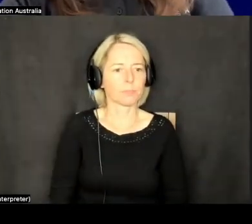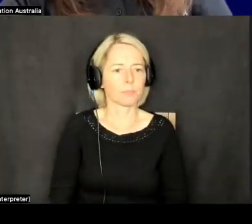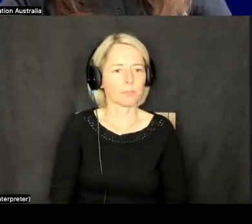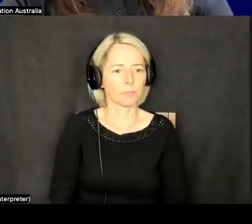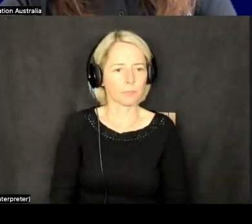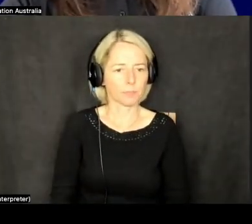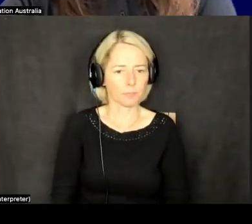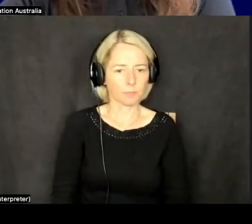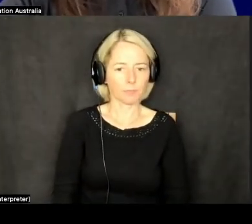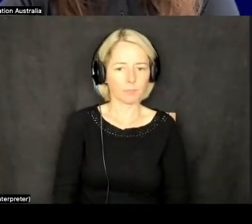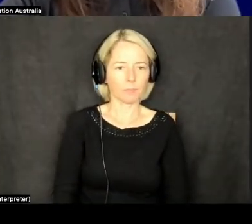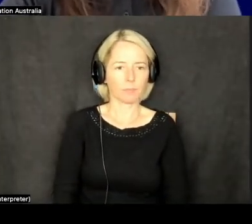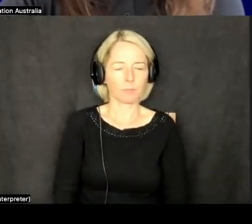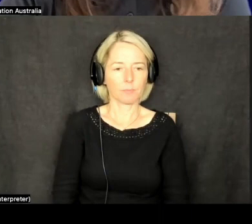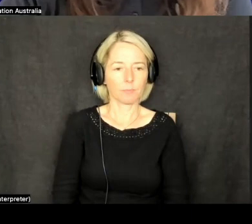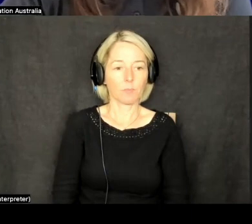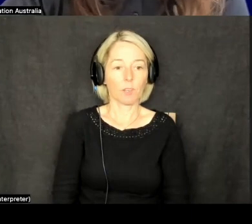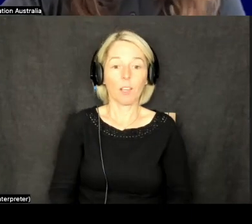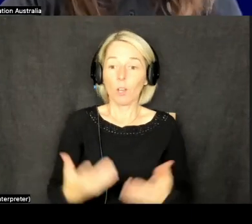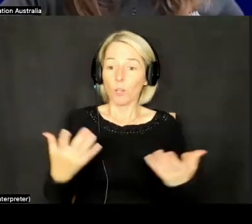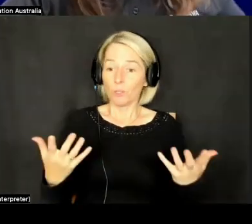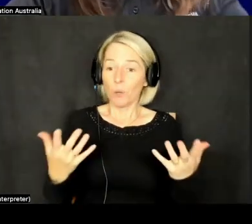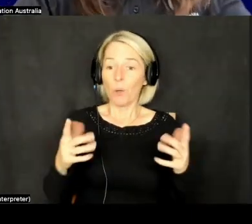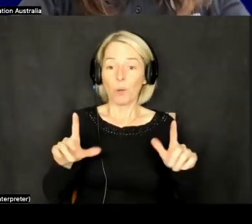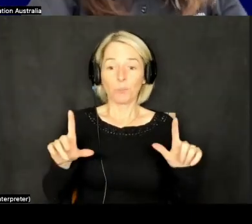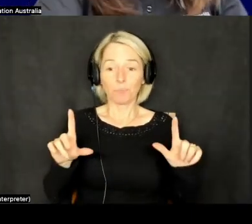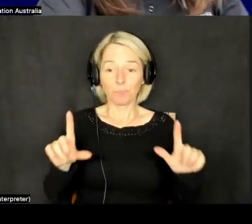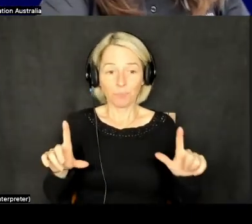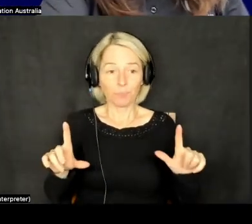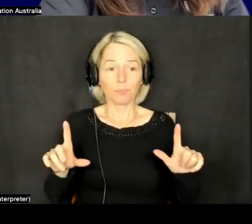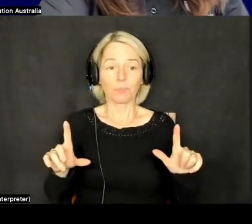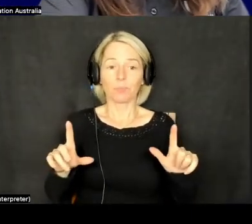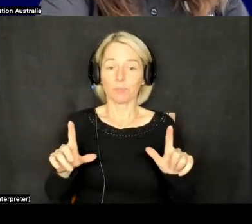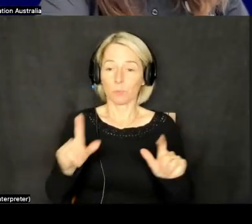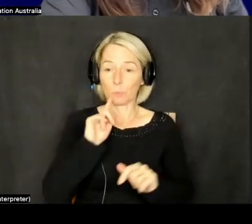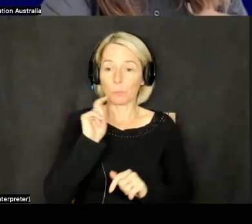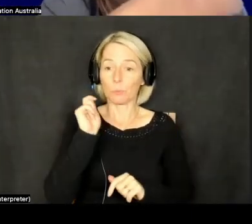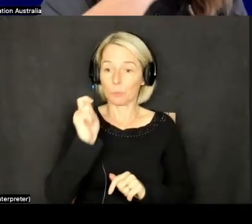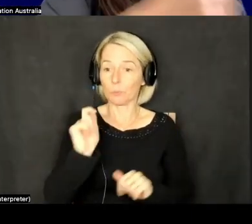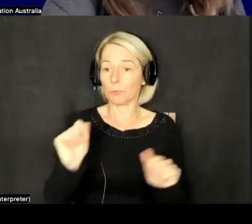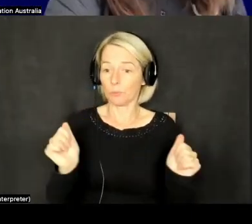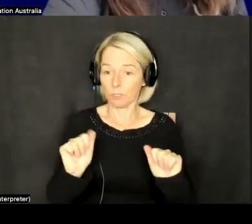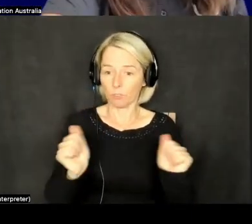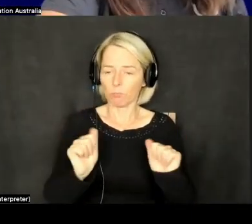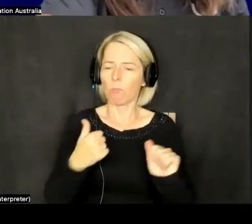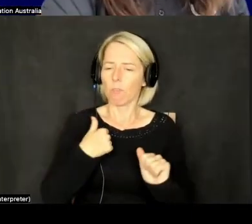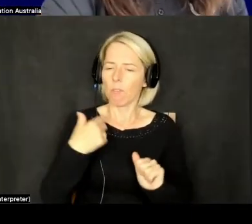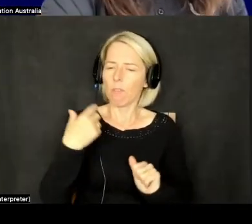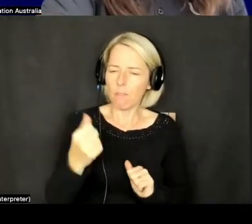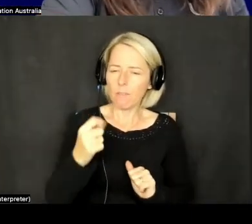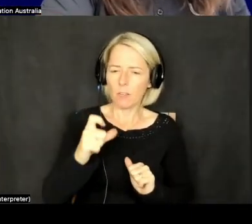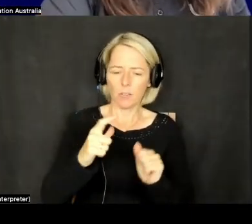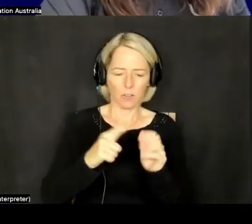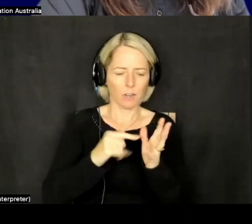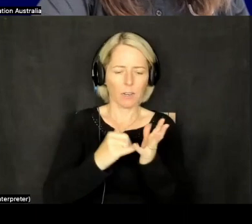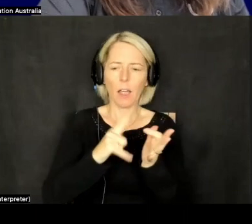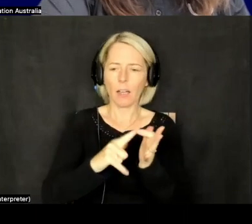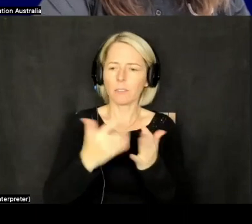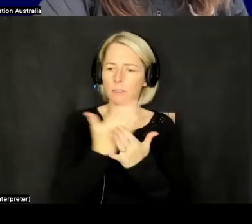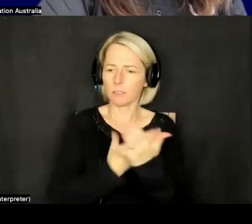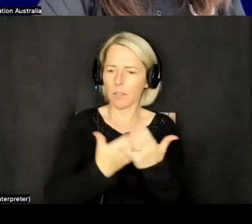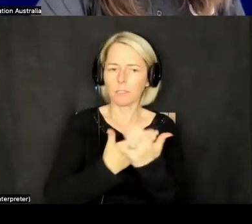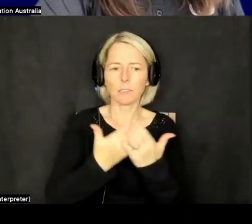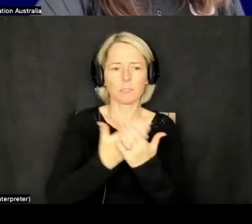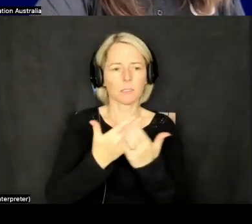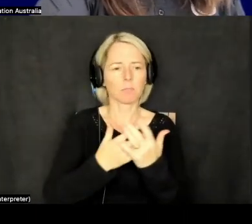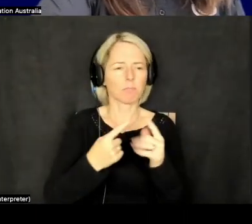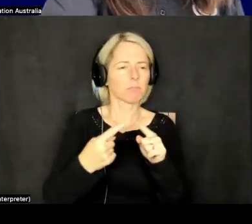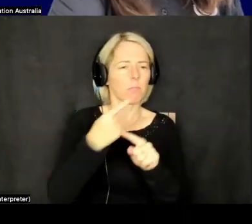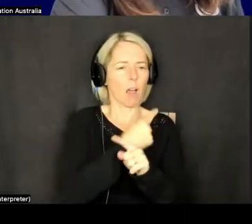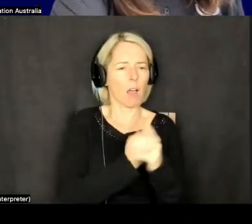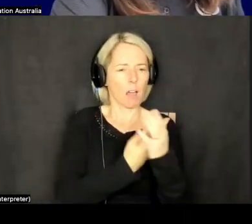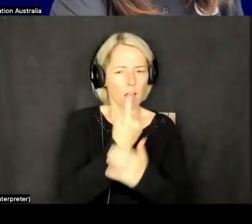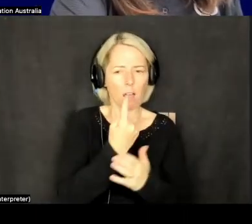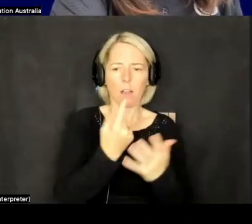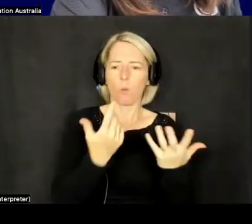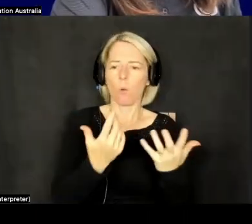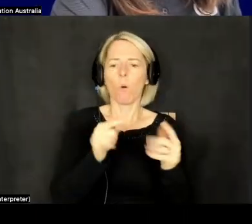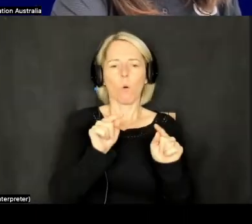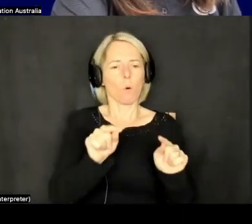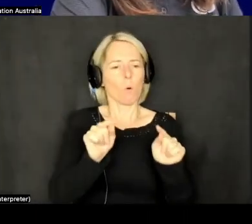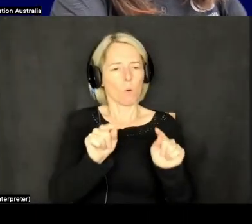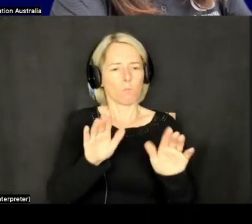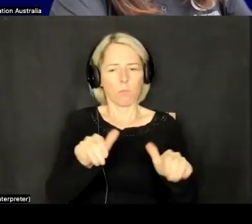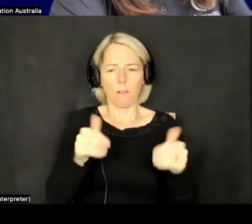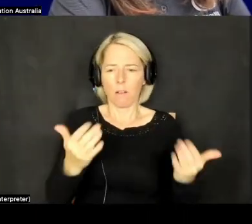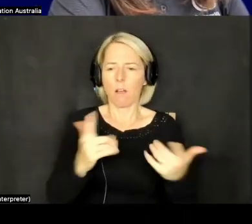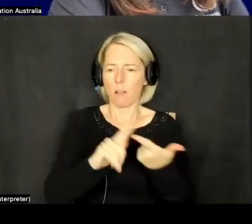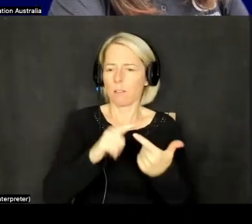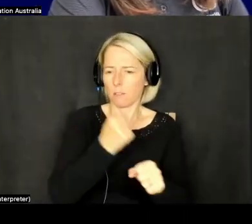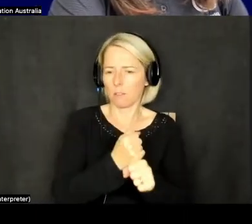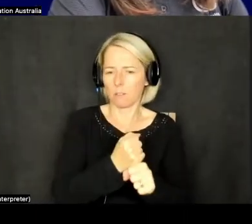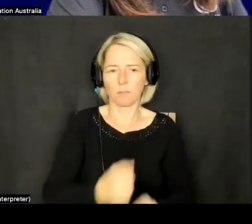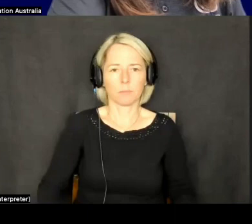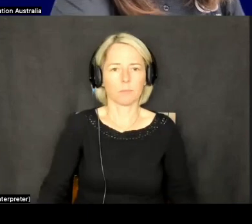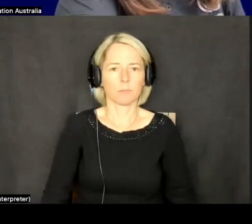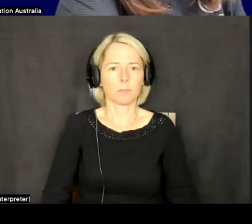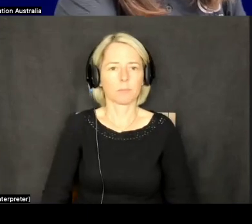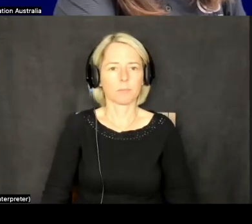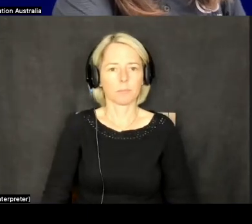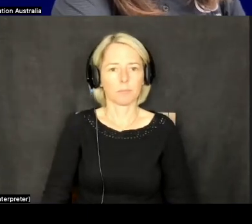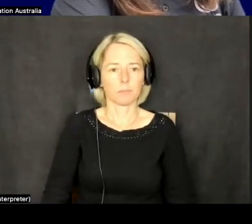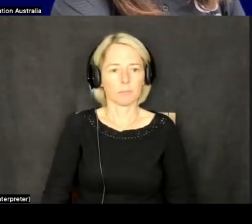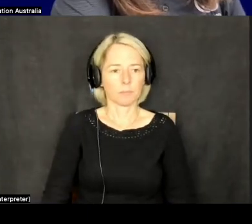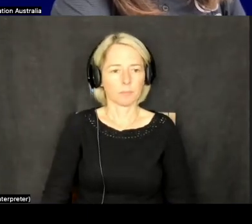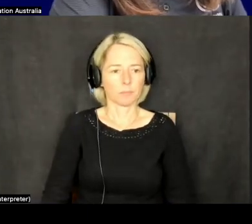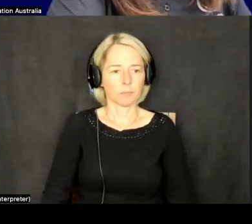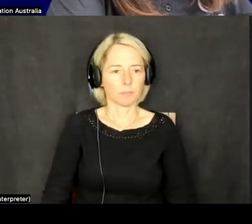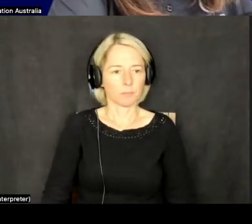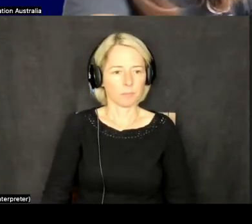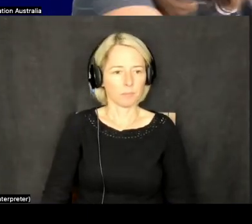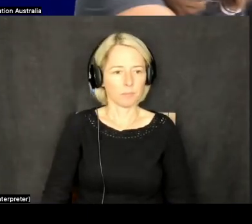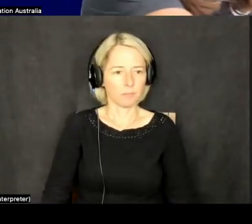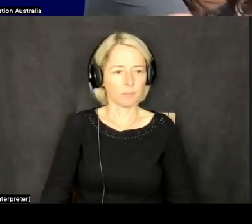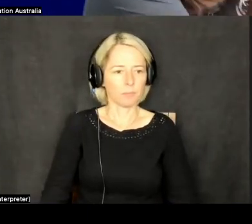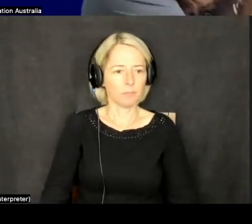I am going to finish the webinar with a few case studies. Let me just find my notes. Each case